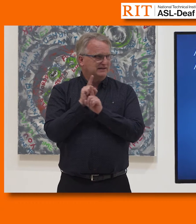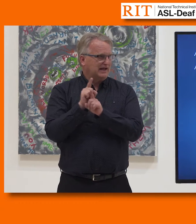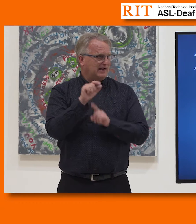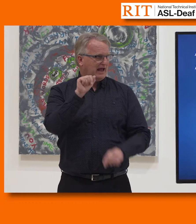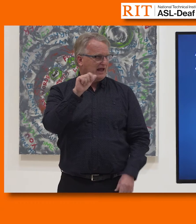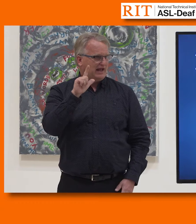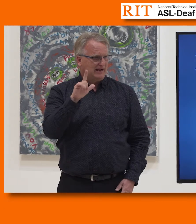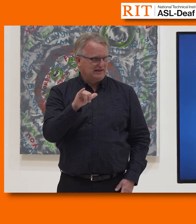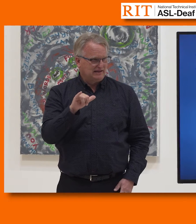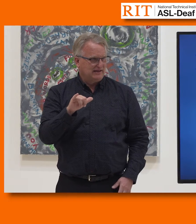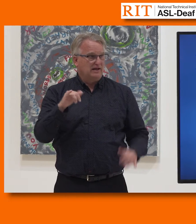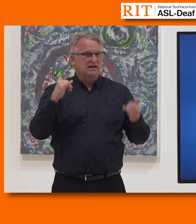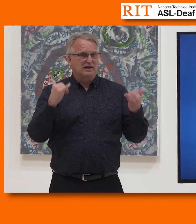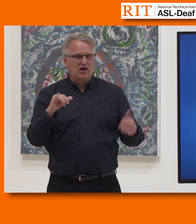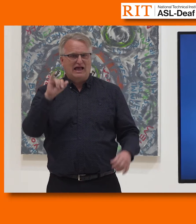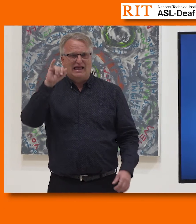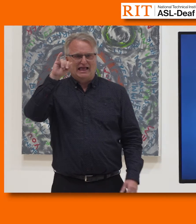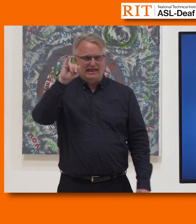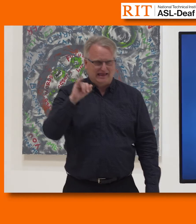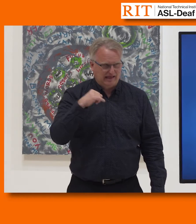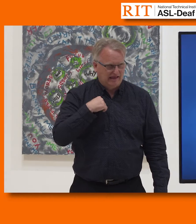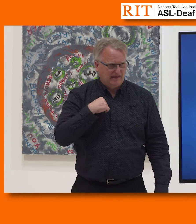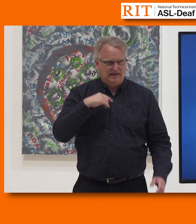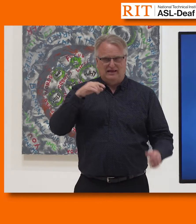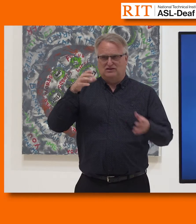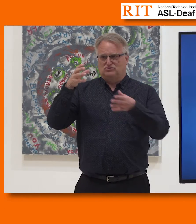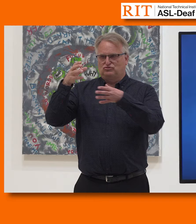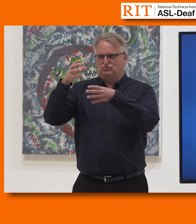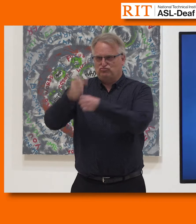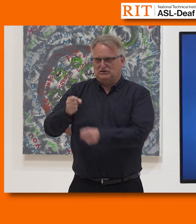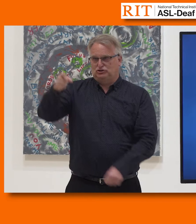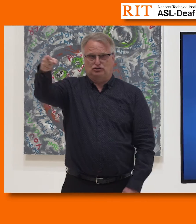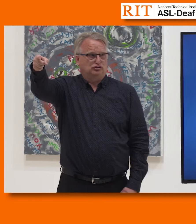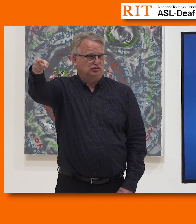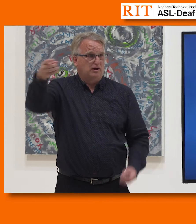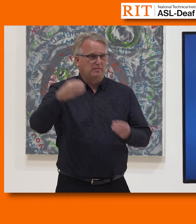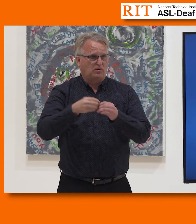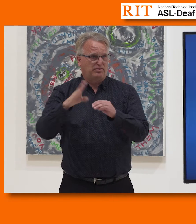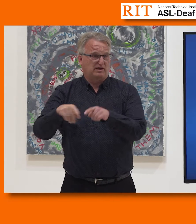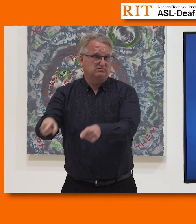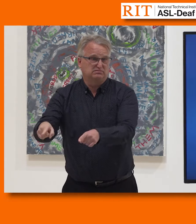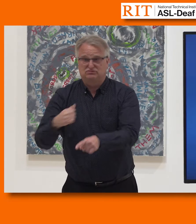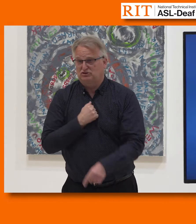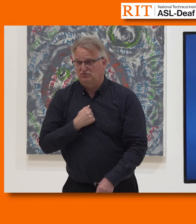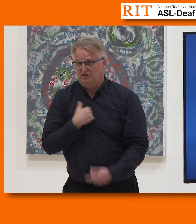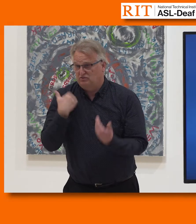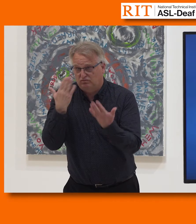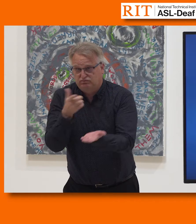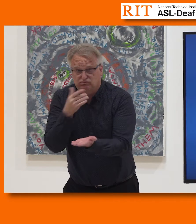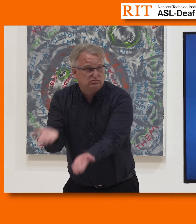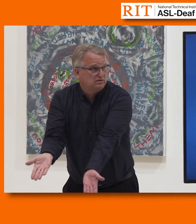I explain what their role is and what the expectation is. I trust my ally more than I trust the working interpreters